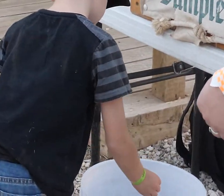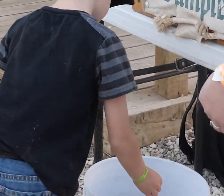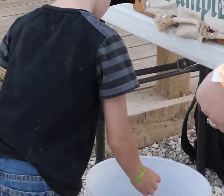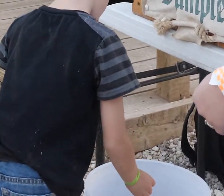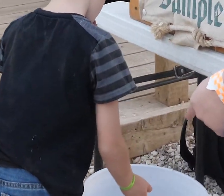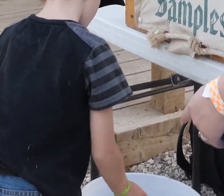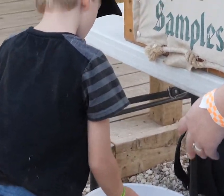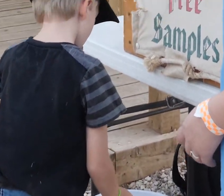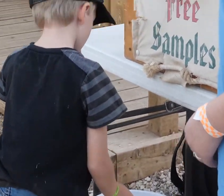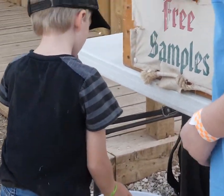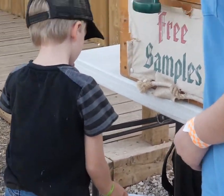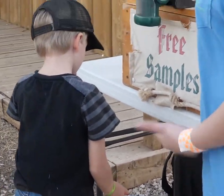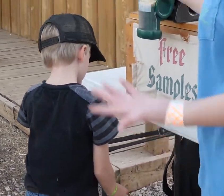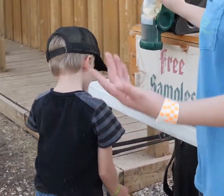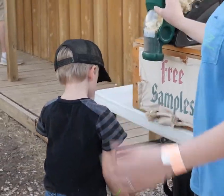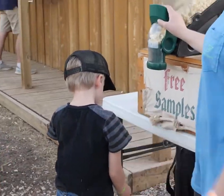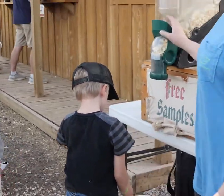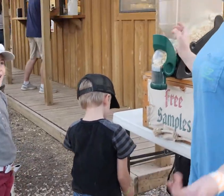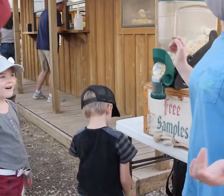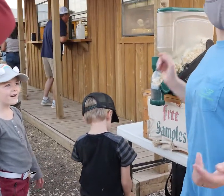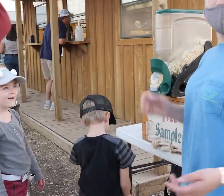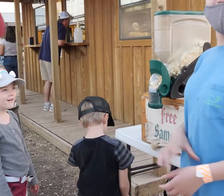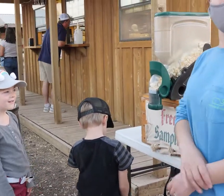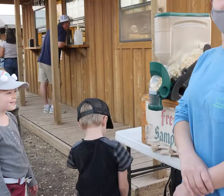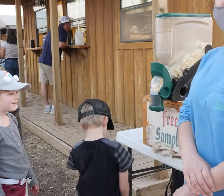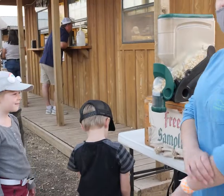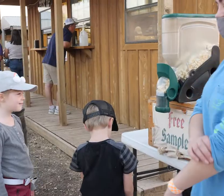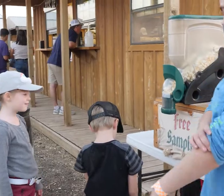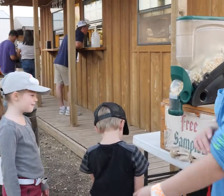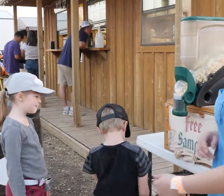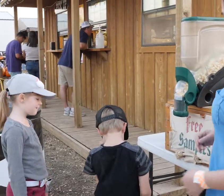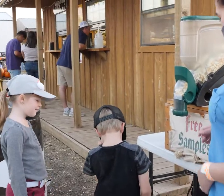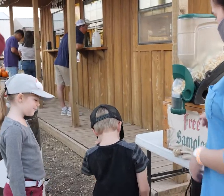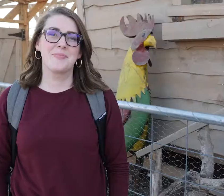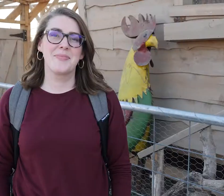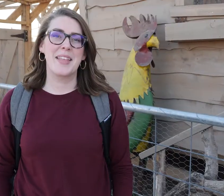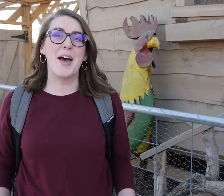I don't think you get the idea.